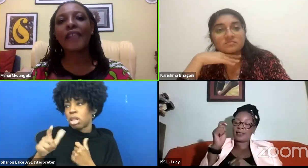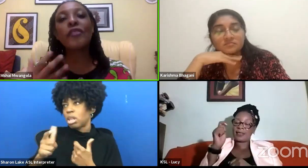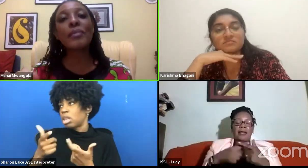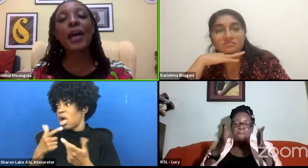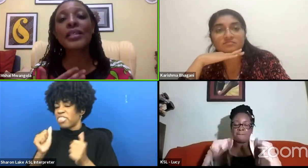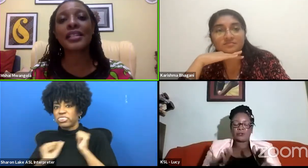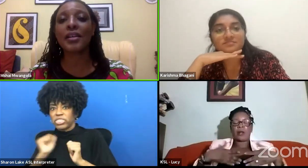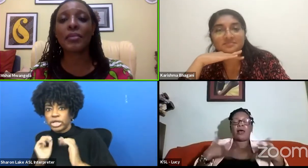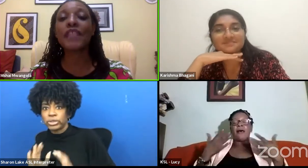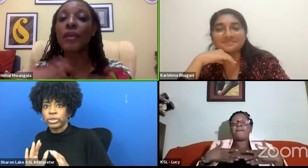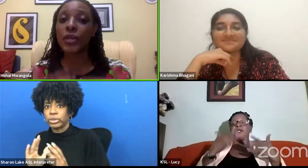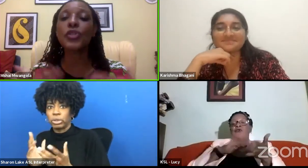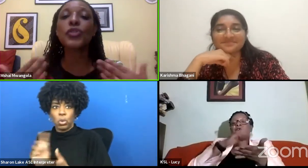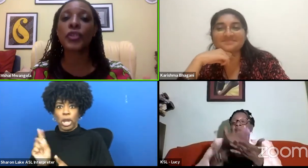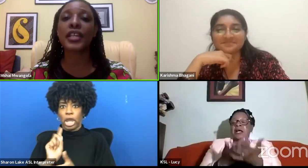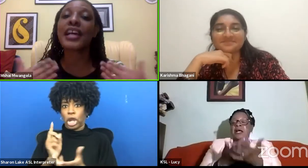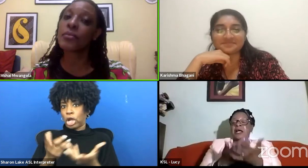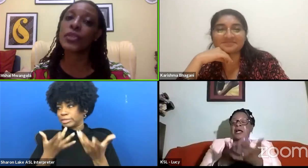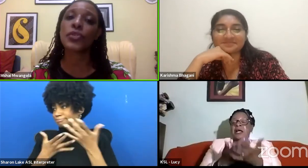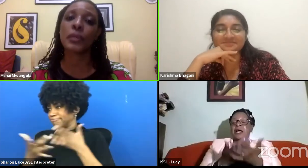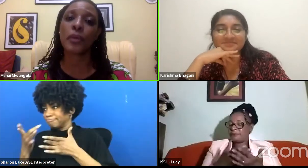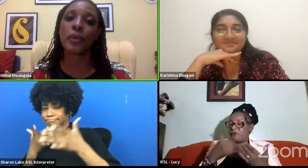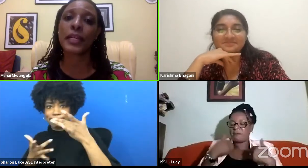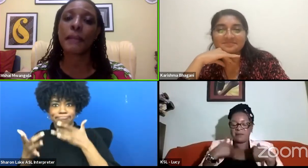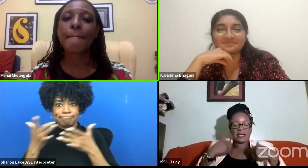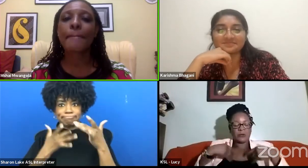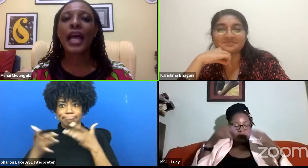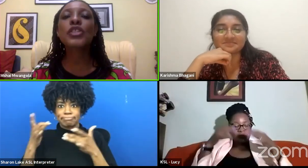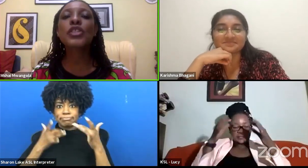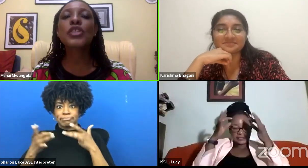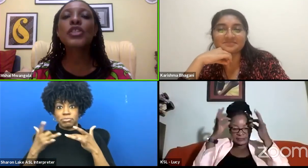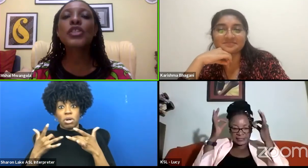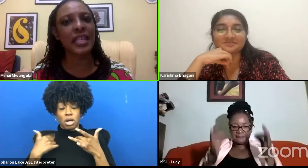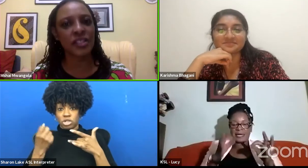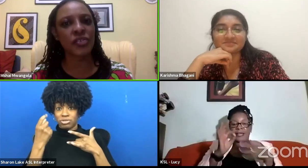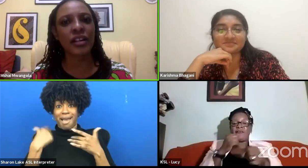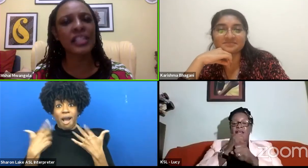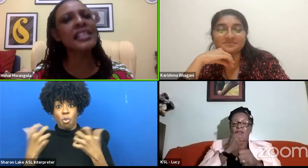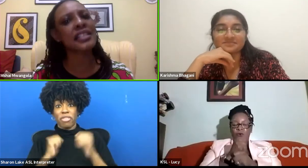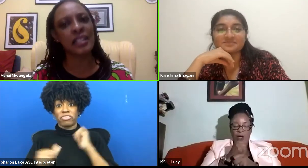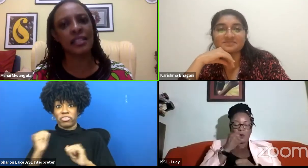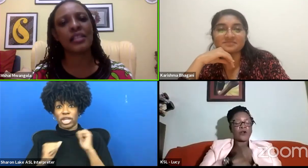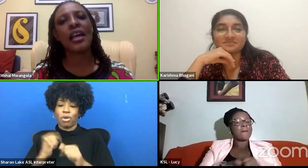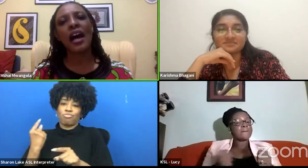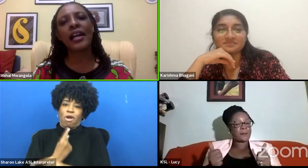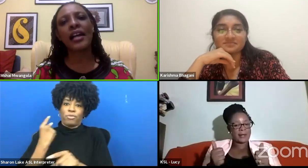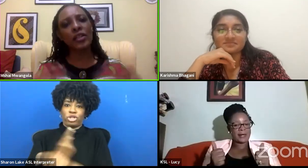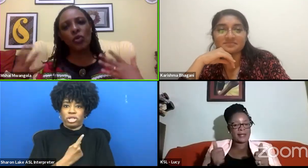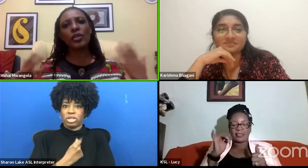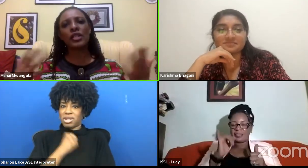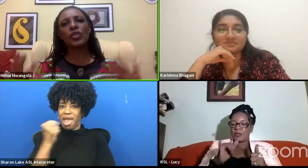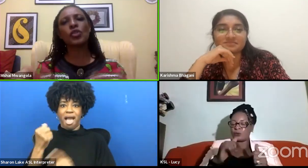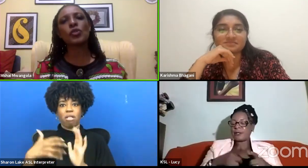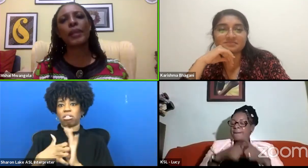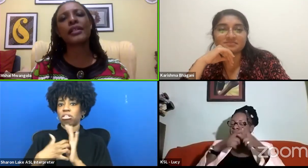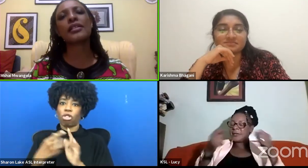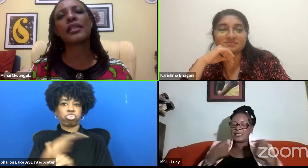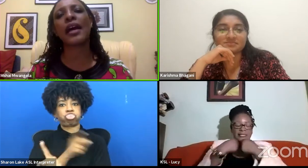And for me, I was determined if I'm going to do theater, I'm going to do it properly. And so that was the biggest struggle. It still is. I do continue to practice.